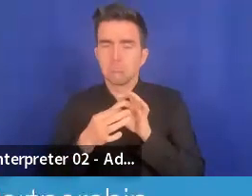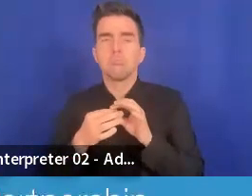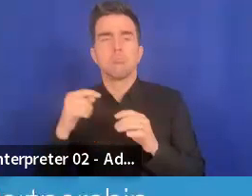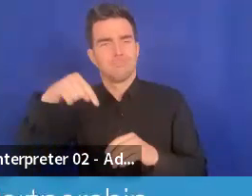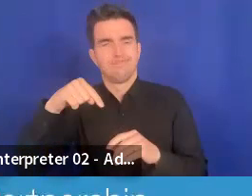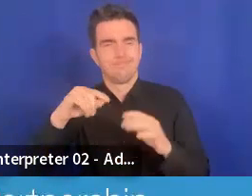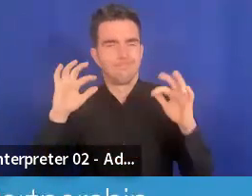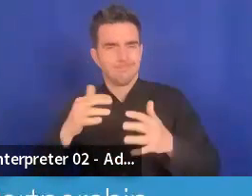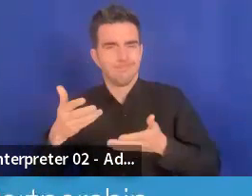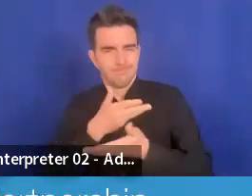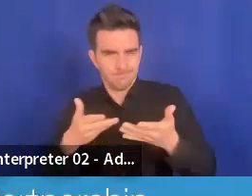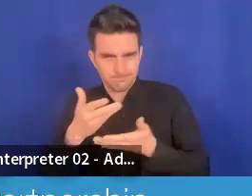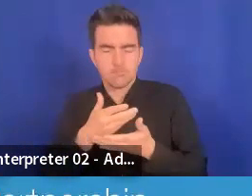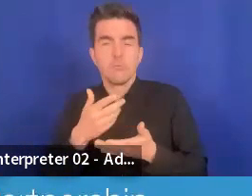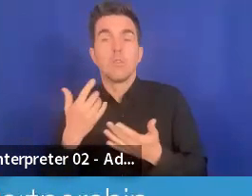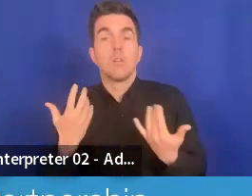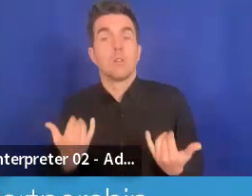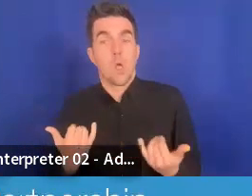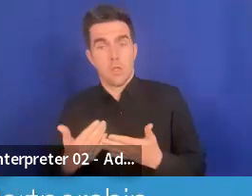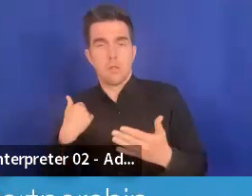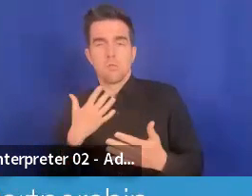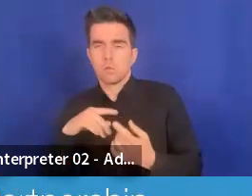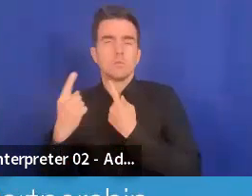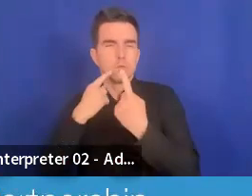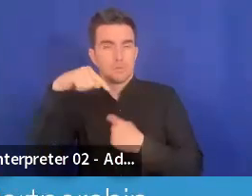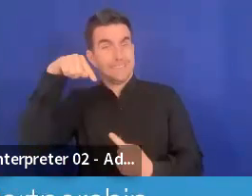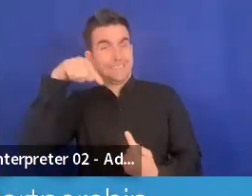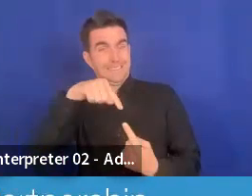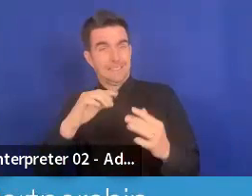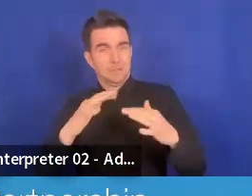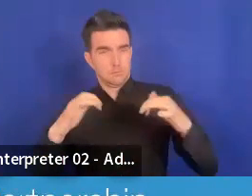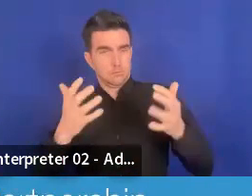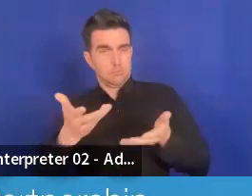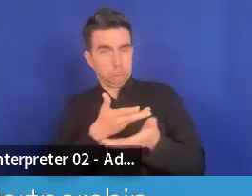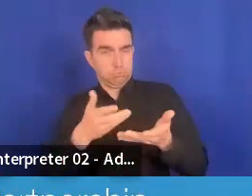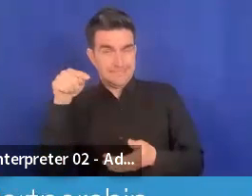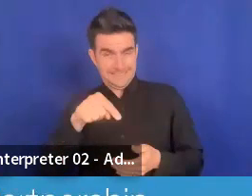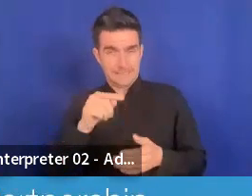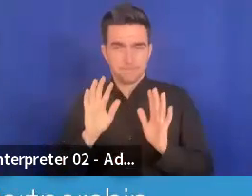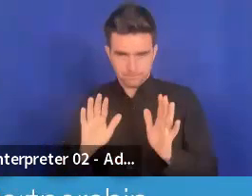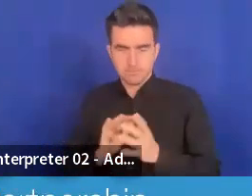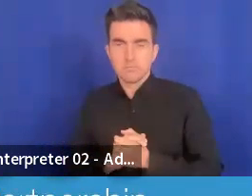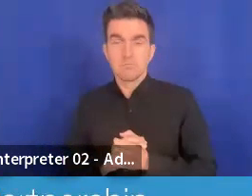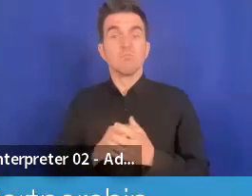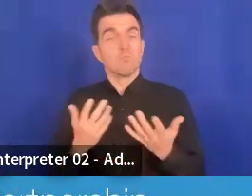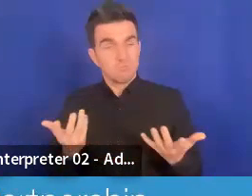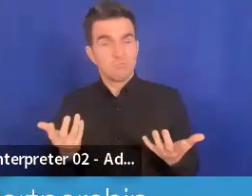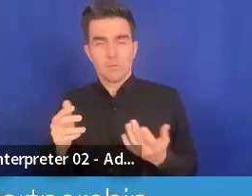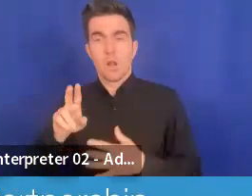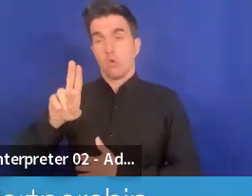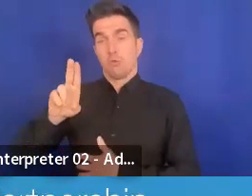And then usually UNF, the UN Foundation, they put together a whole comprehensive list, and